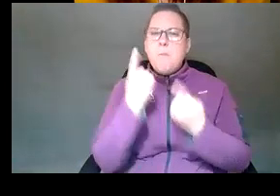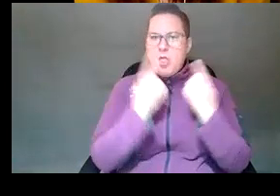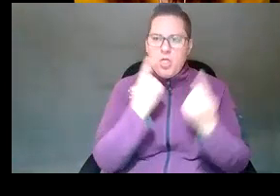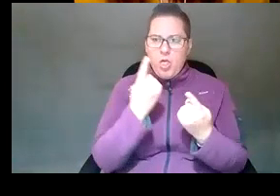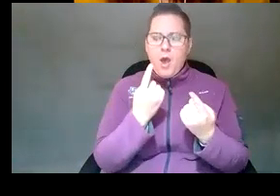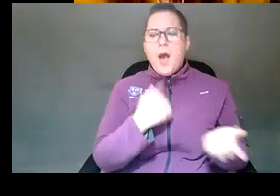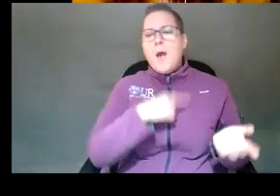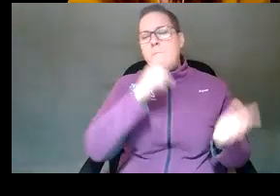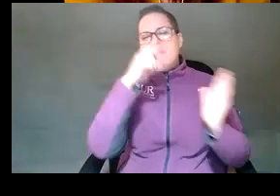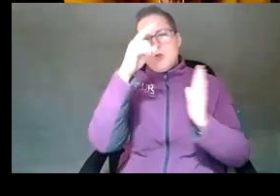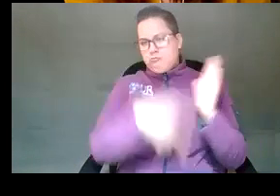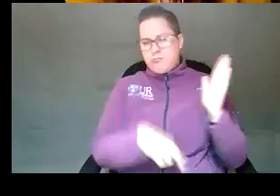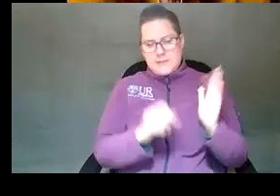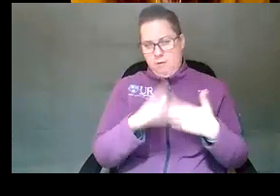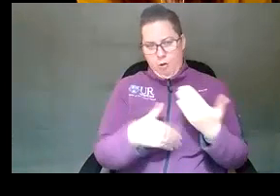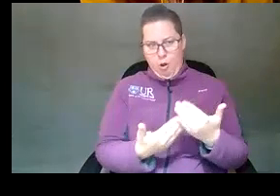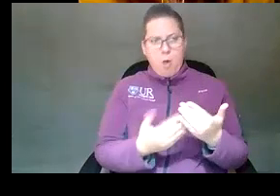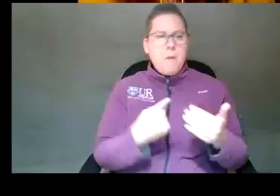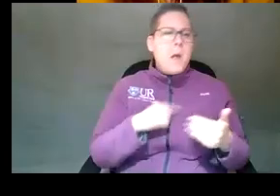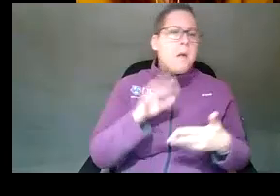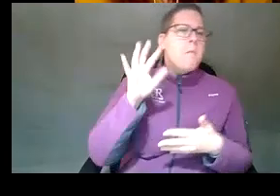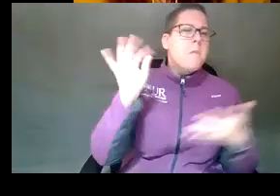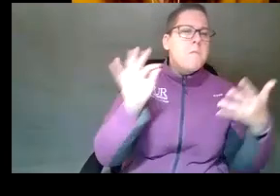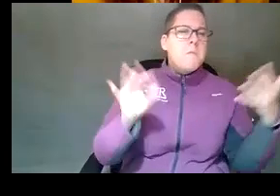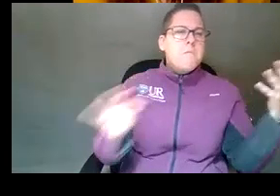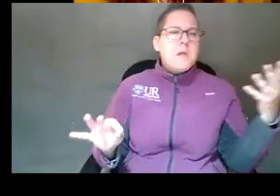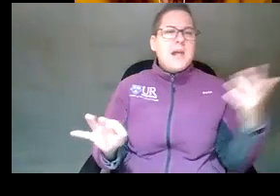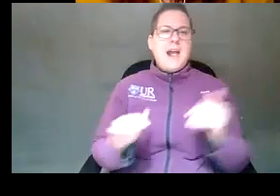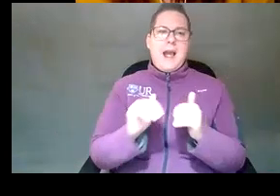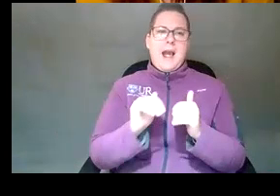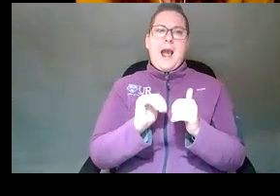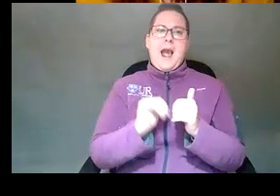to read them all but I just wanted to highlight you know ways that we can really maximize time and